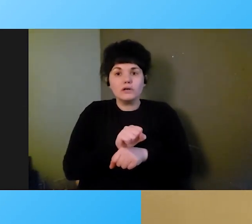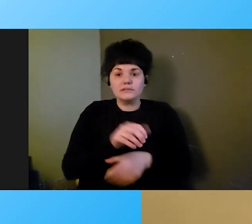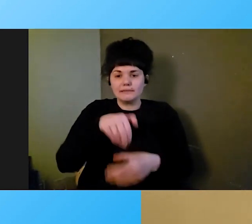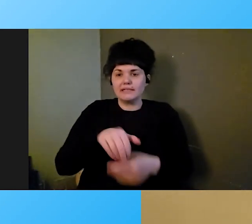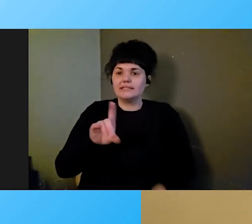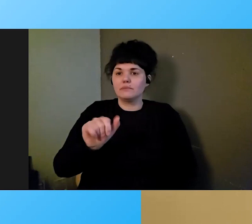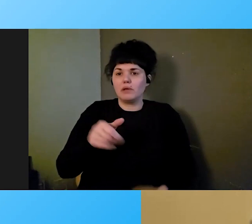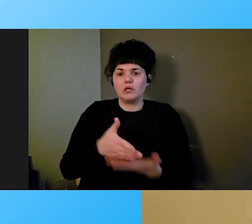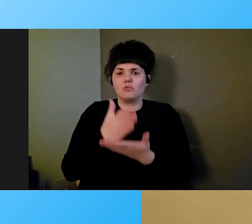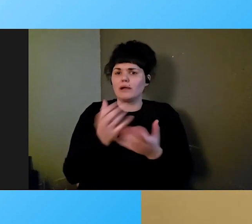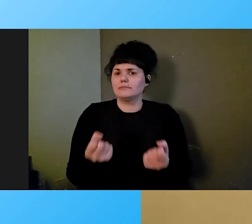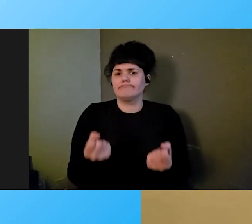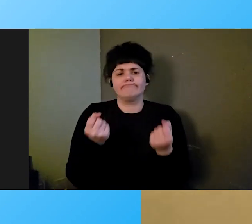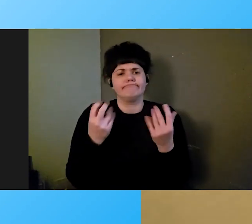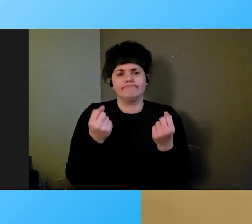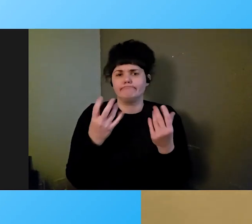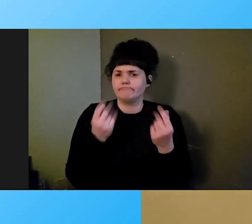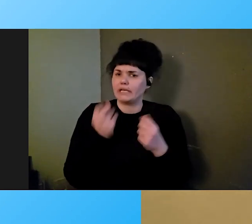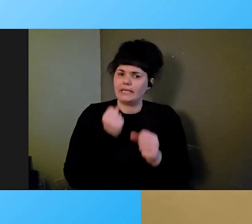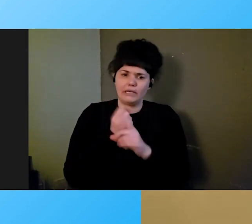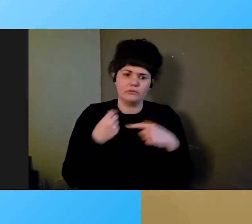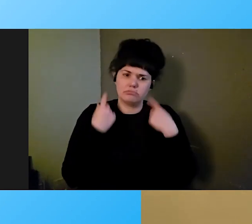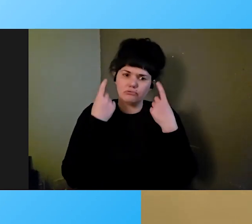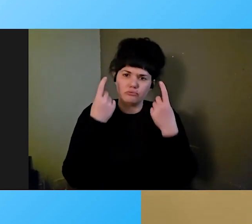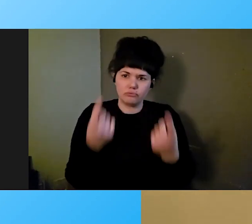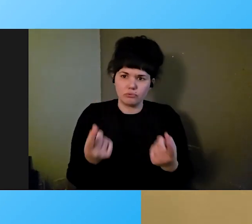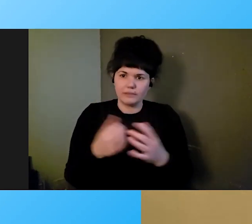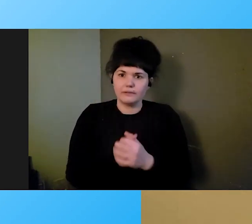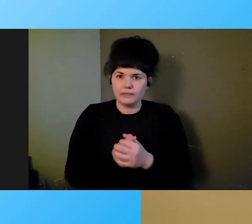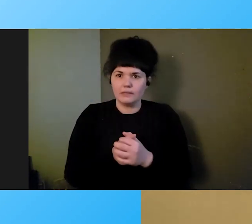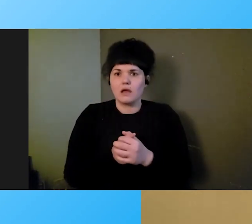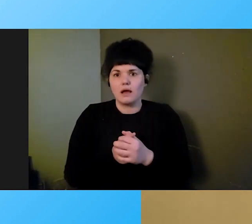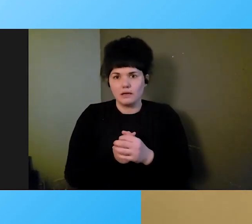many, many, many years. In the